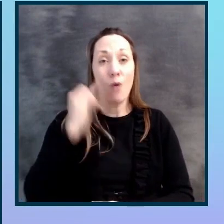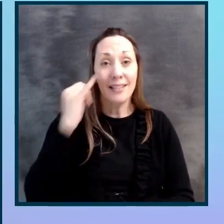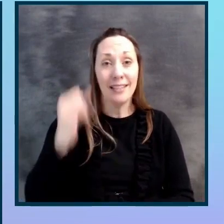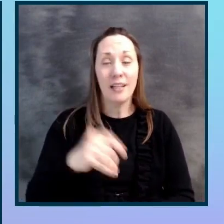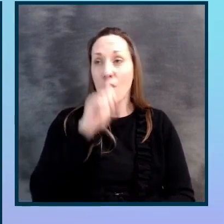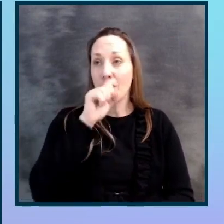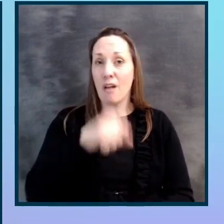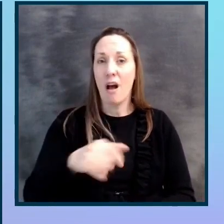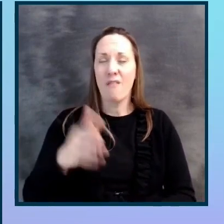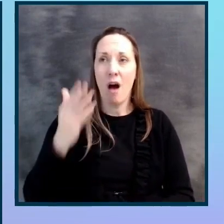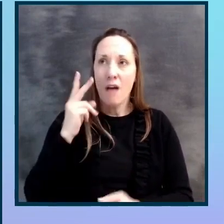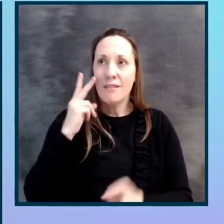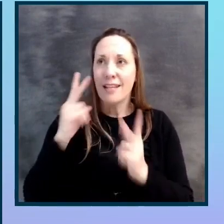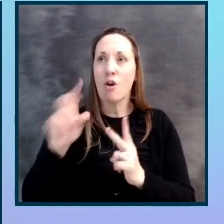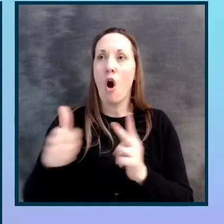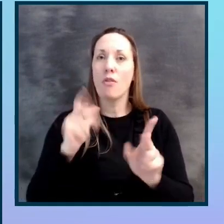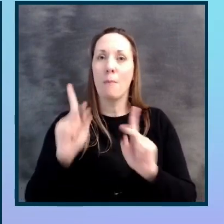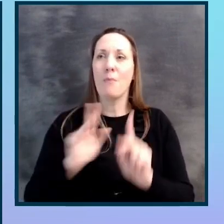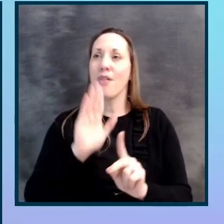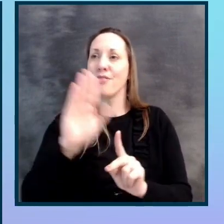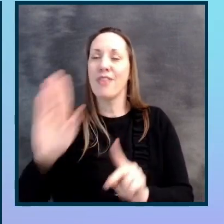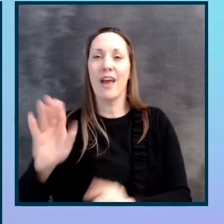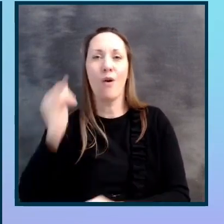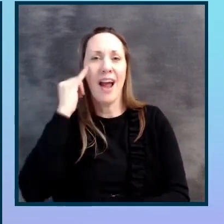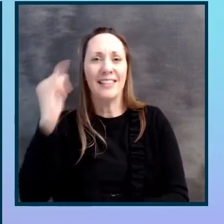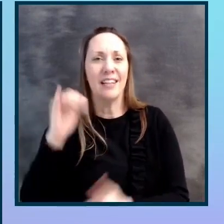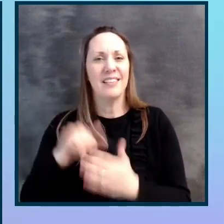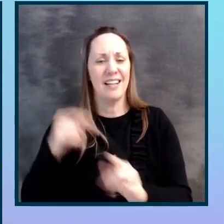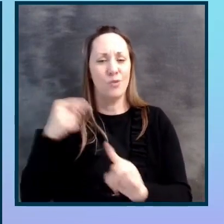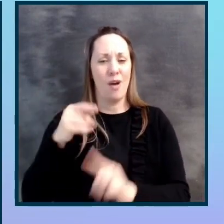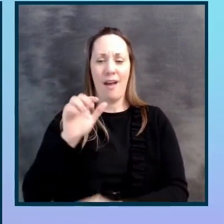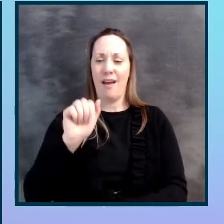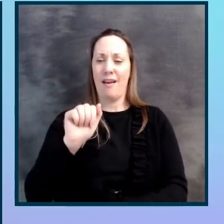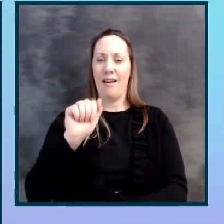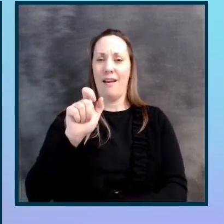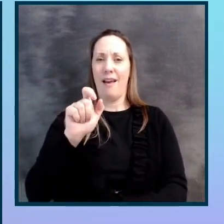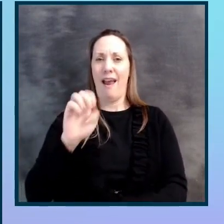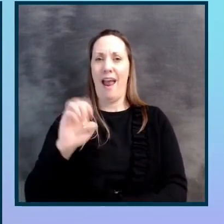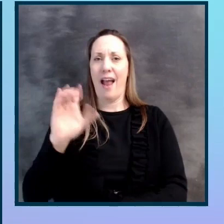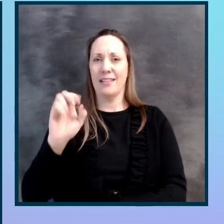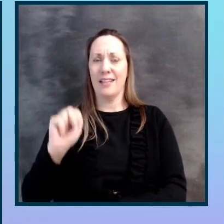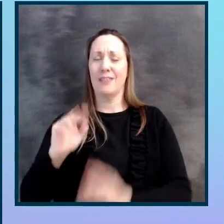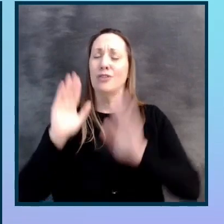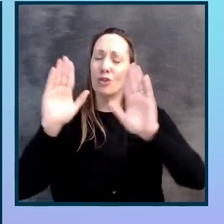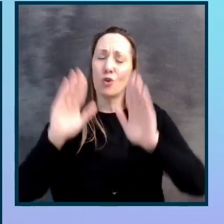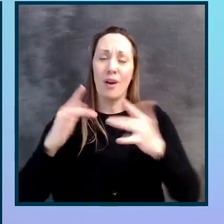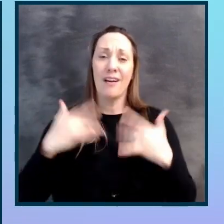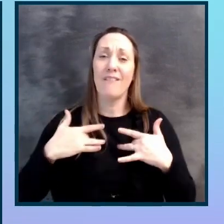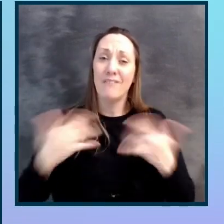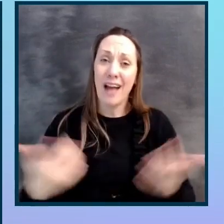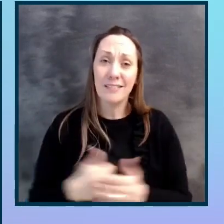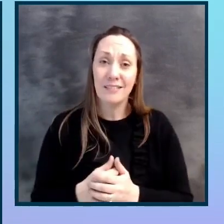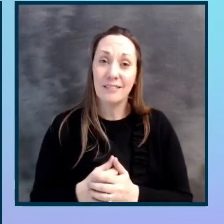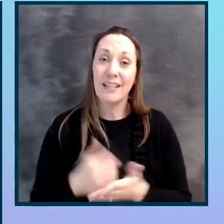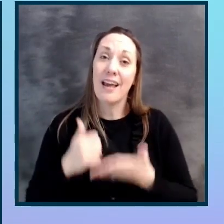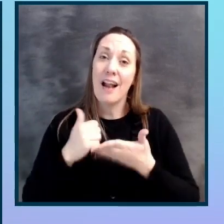This is why axe-con is such a great event because it helps strengthen that community